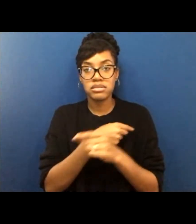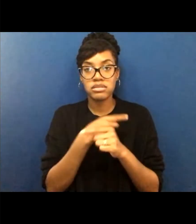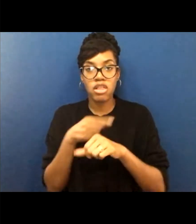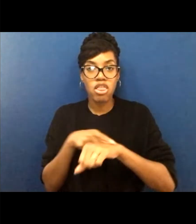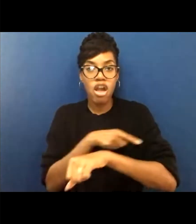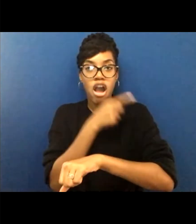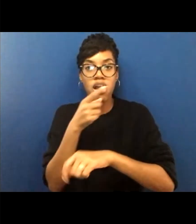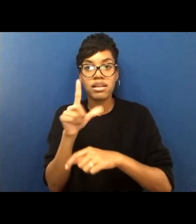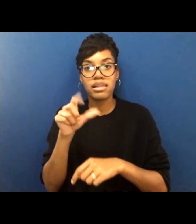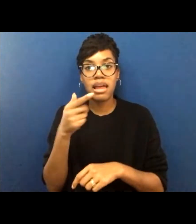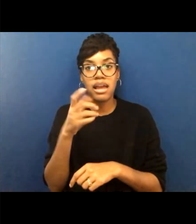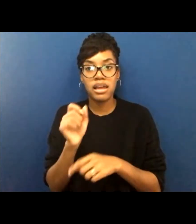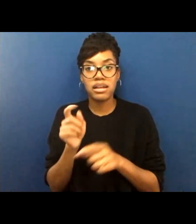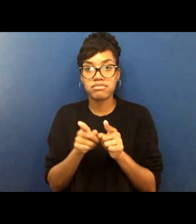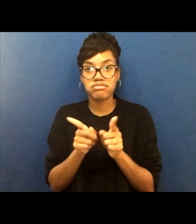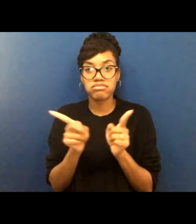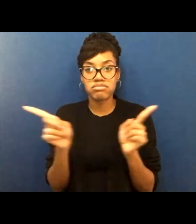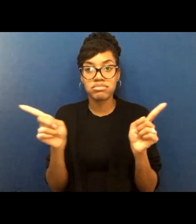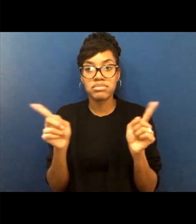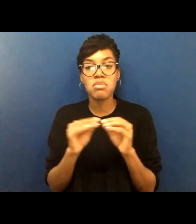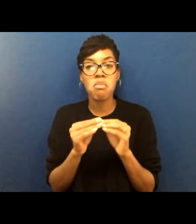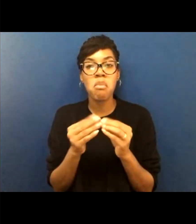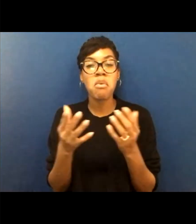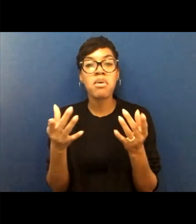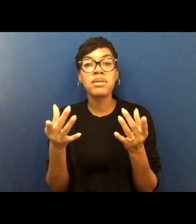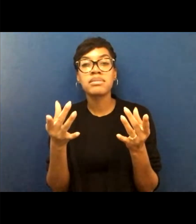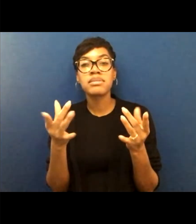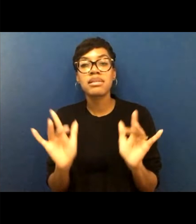Here's two crabs, they look kind of similar, they're different species.